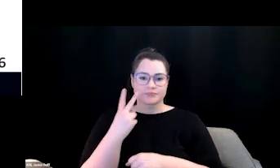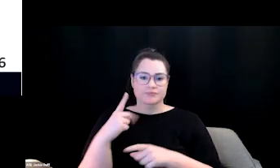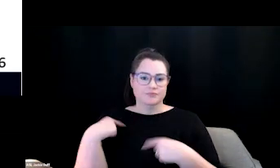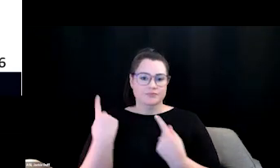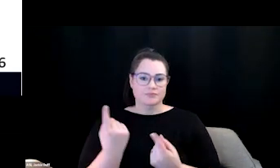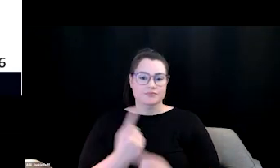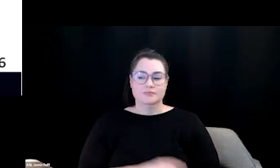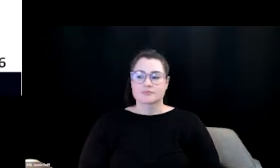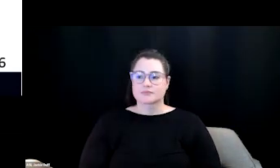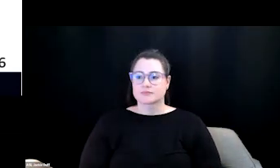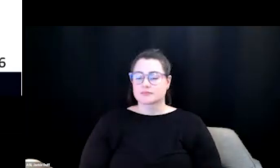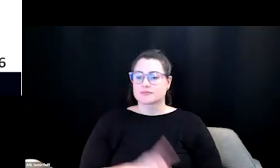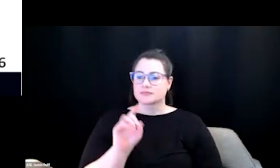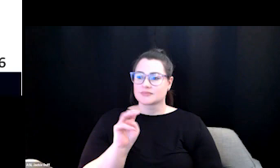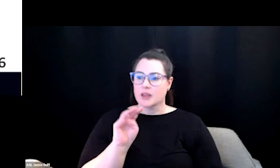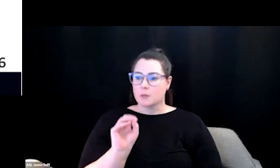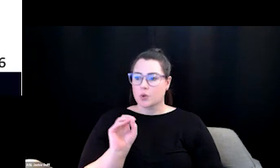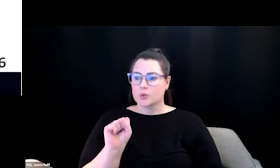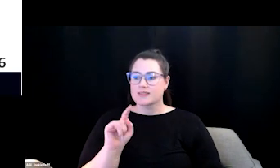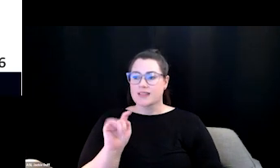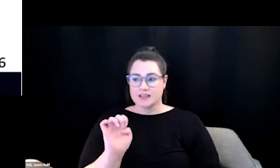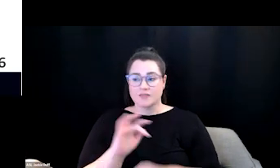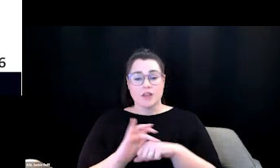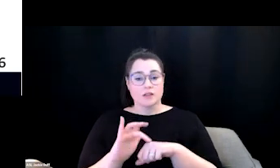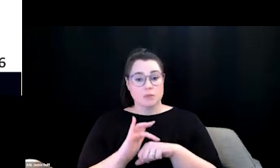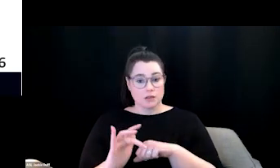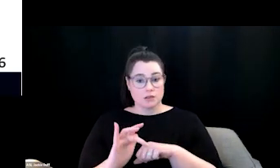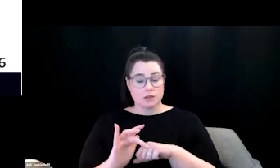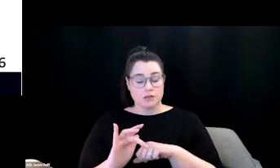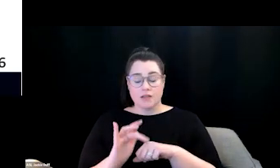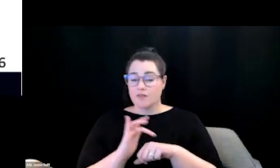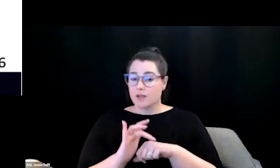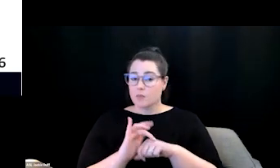You have a demo site available to you. This is available to anyone with a valid NSF ID.